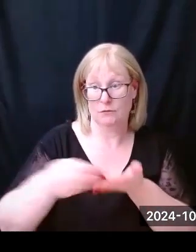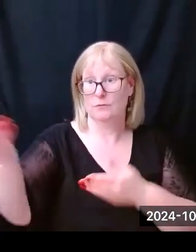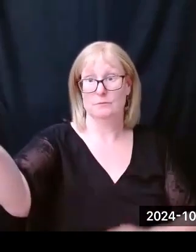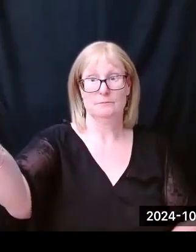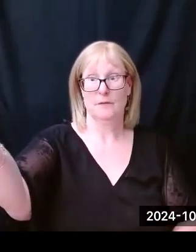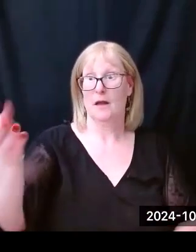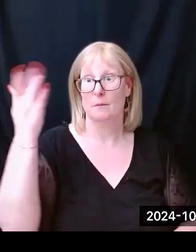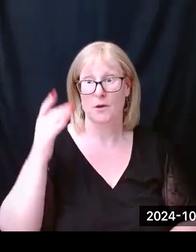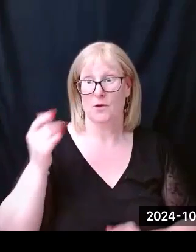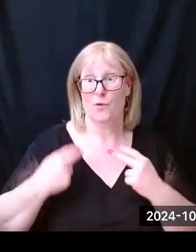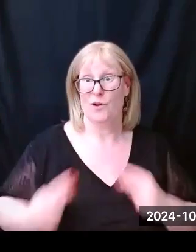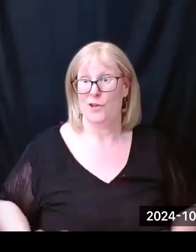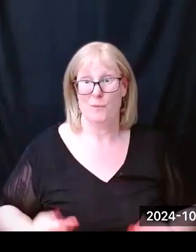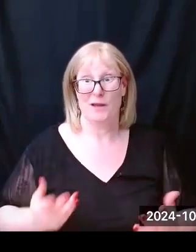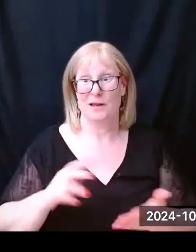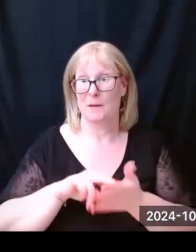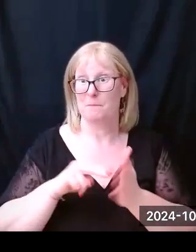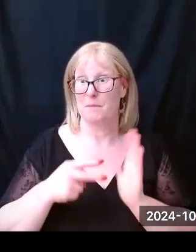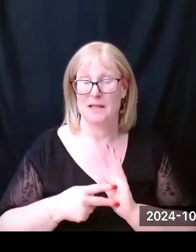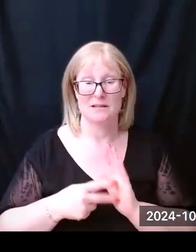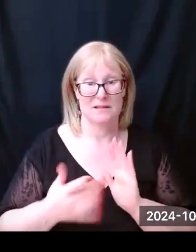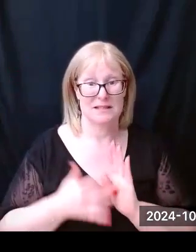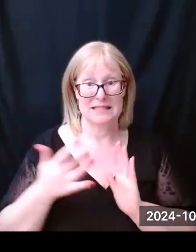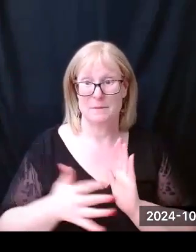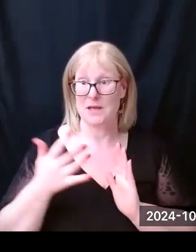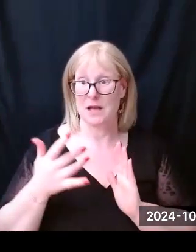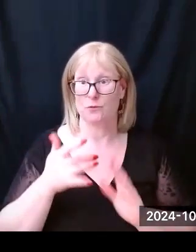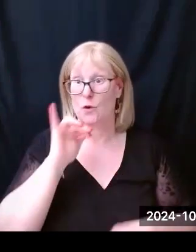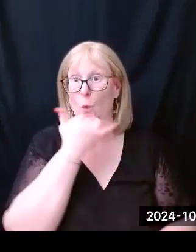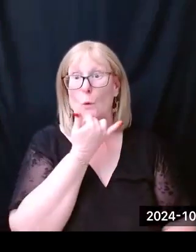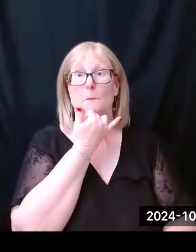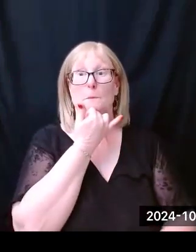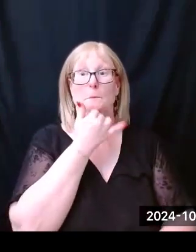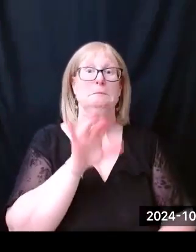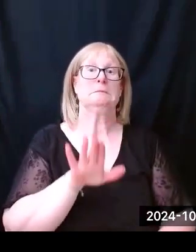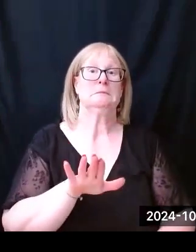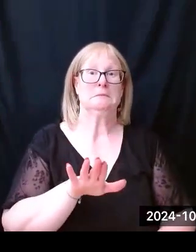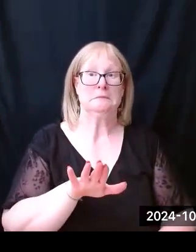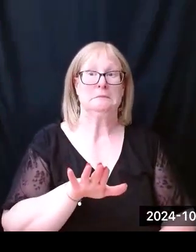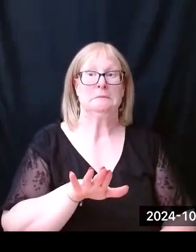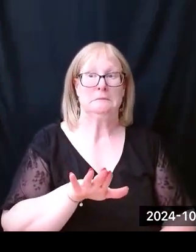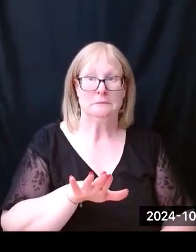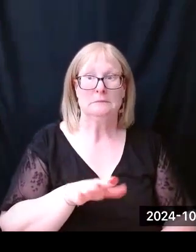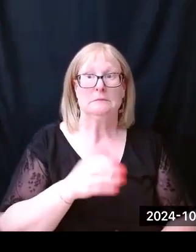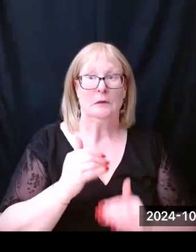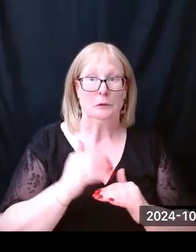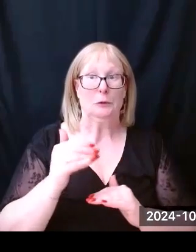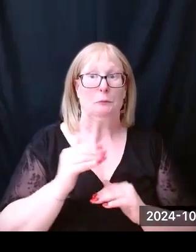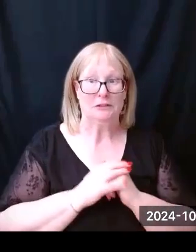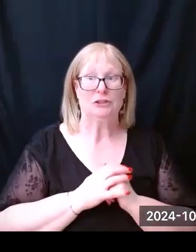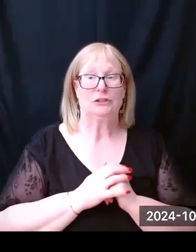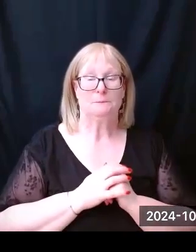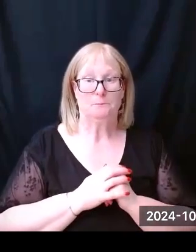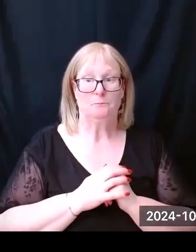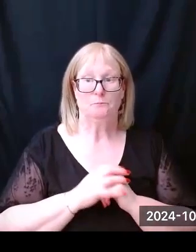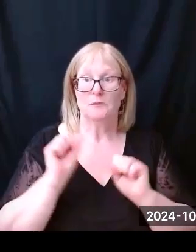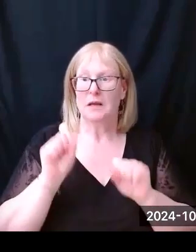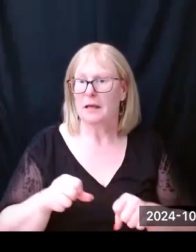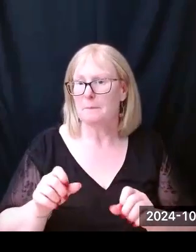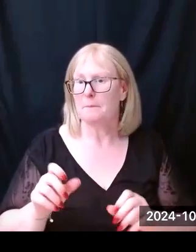And by being human, it means sometimes we go, whoops, that was a little bit too much, right? And that could be something as small as like, you know what,